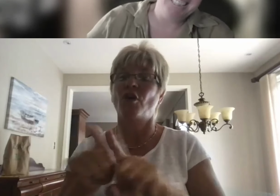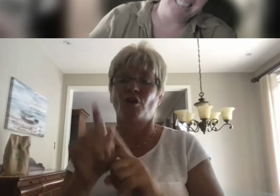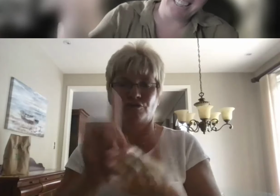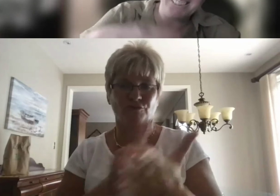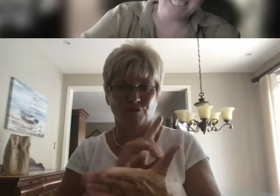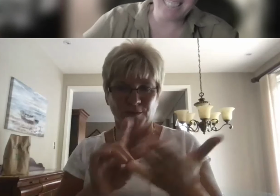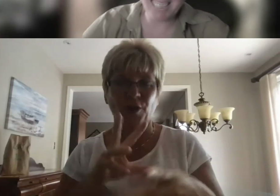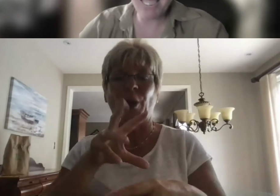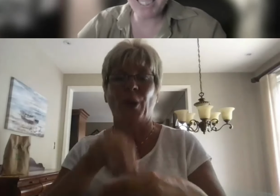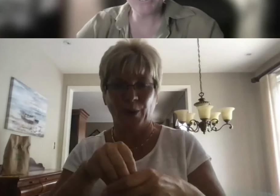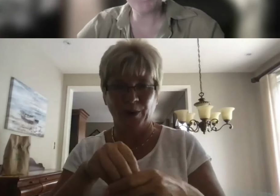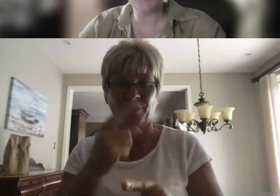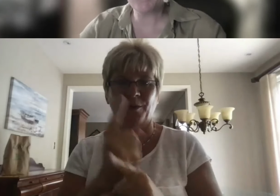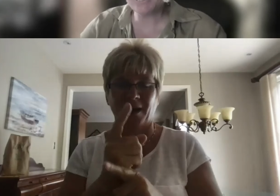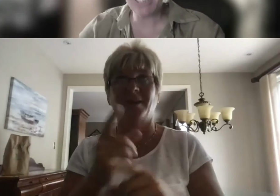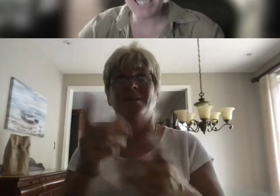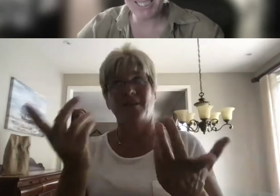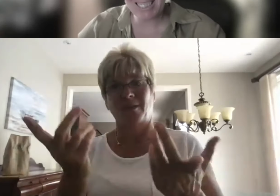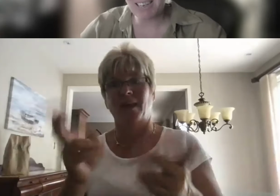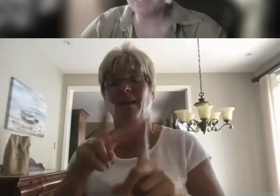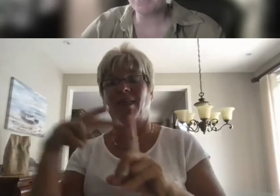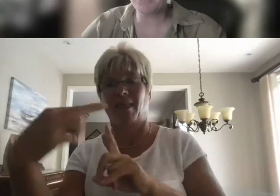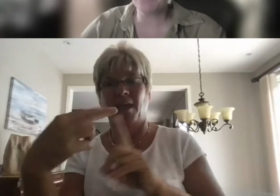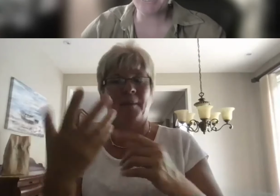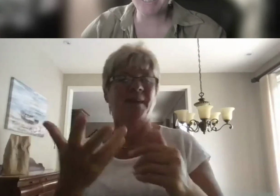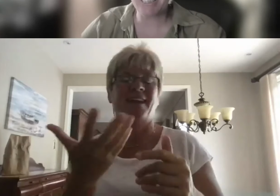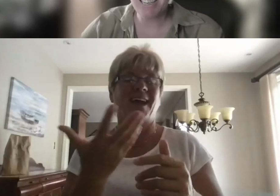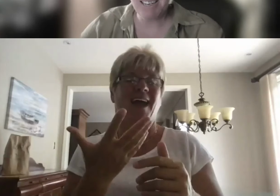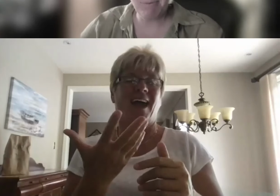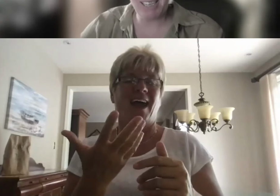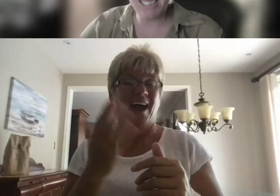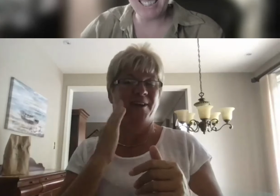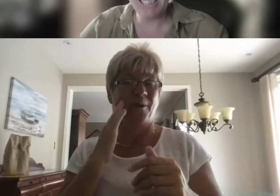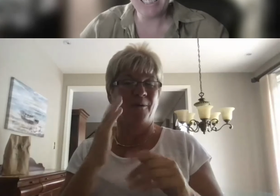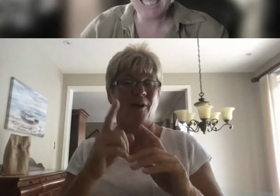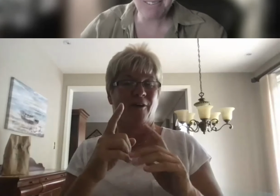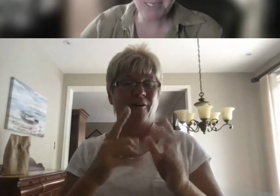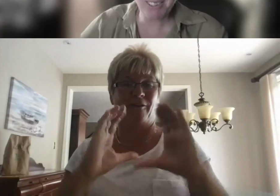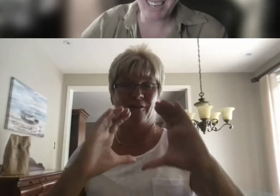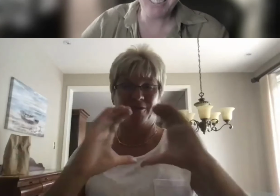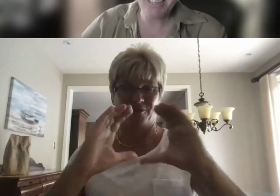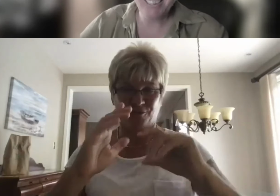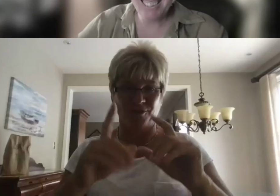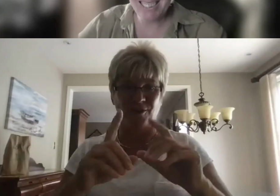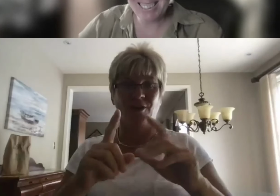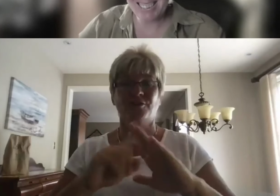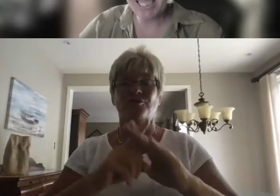the other side of the sword. I didn't want to go there that quickly . Wendy Chisholm: It's hard not to .